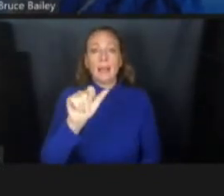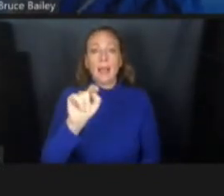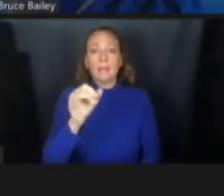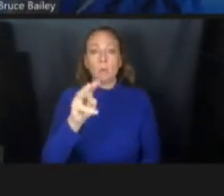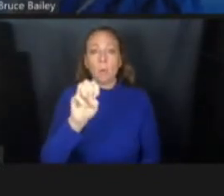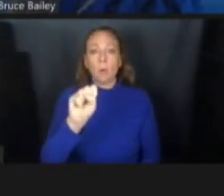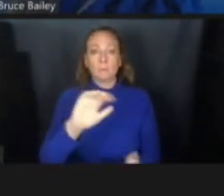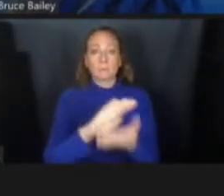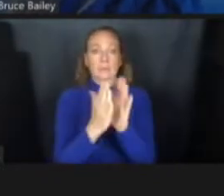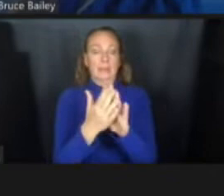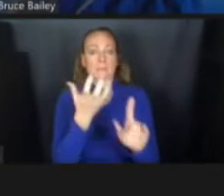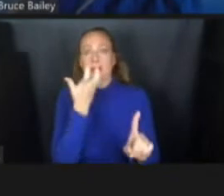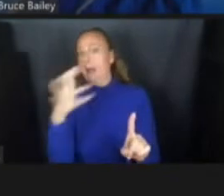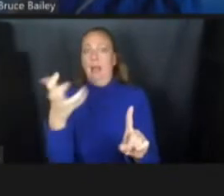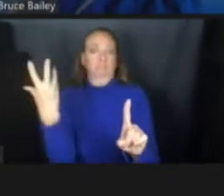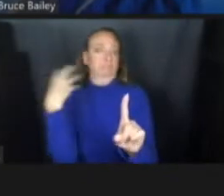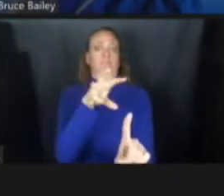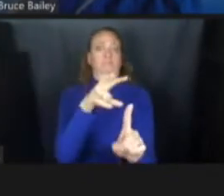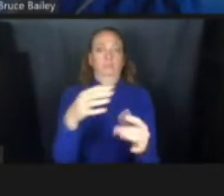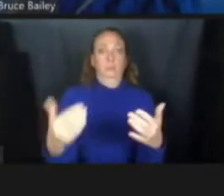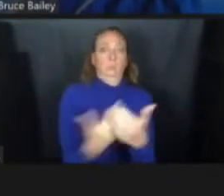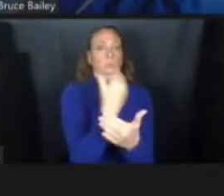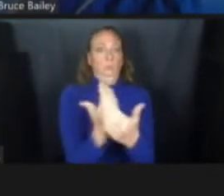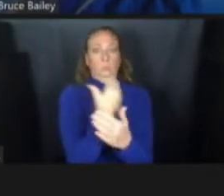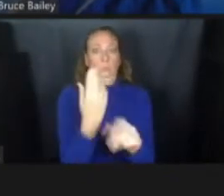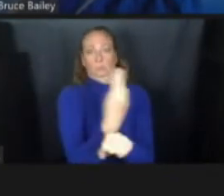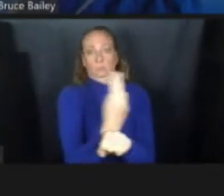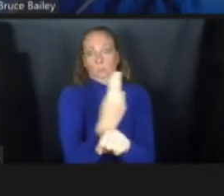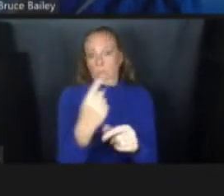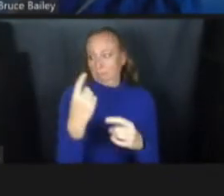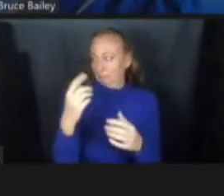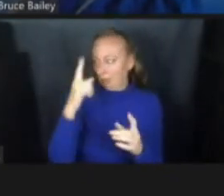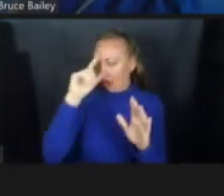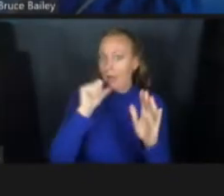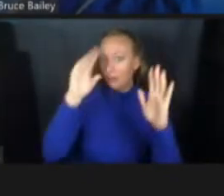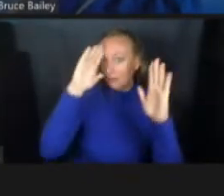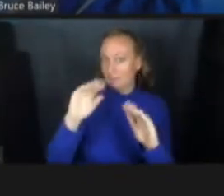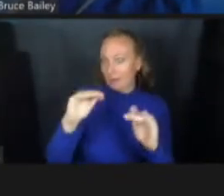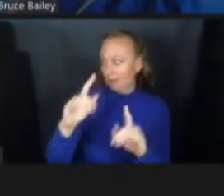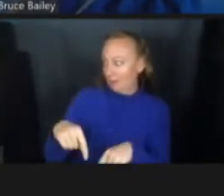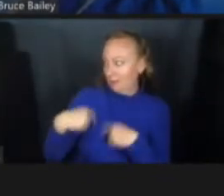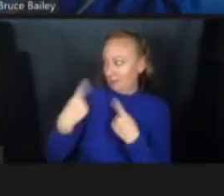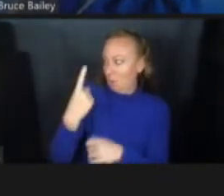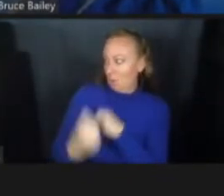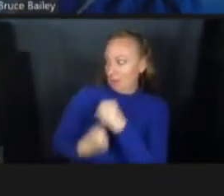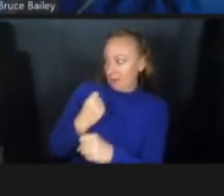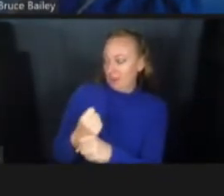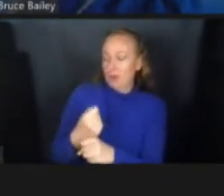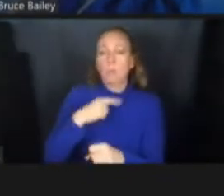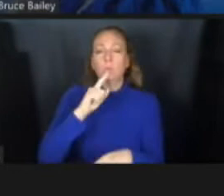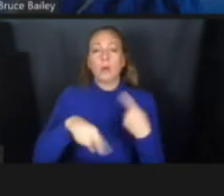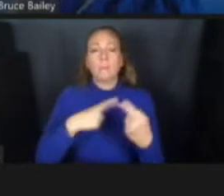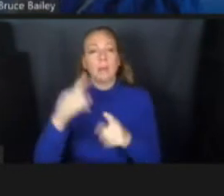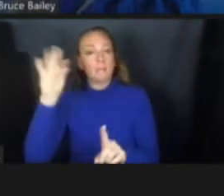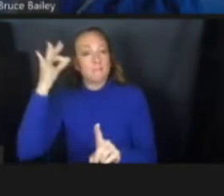I'm gonna talk about our experience in the federal government, as it relates to accessibility. Next slide.